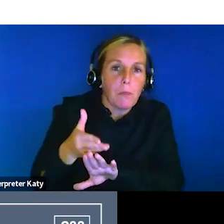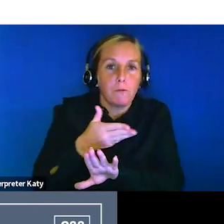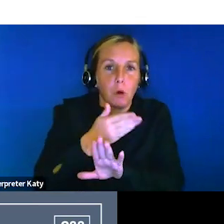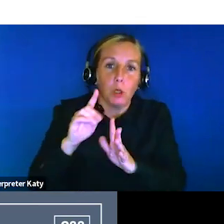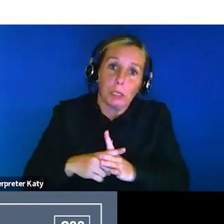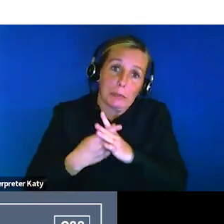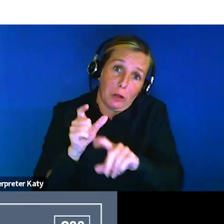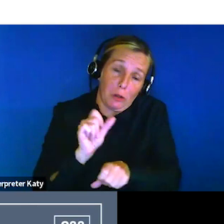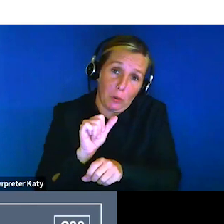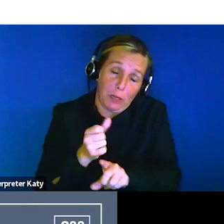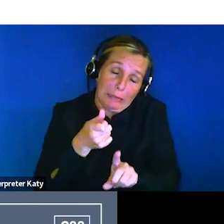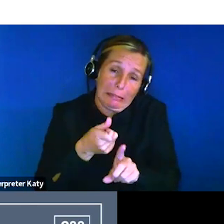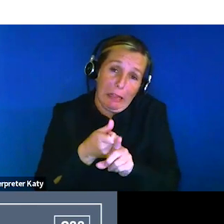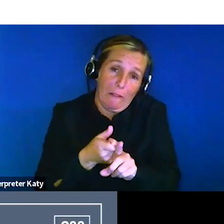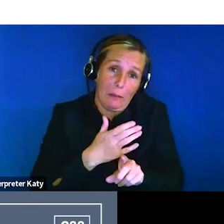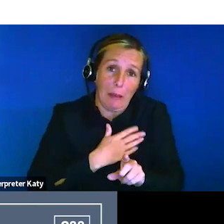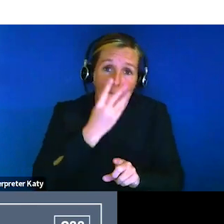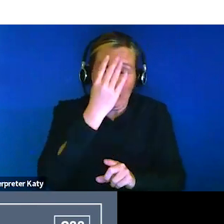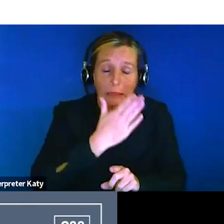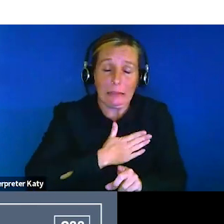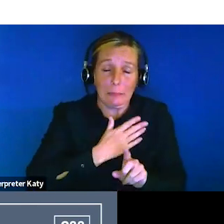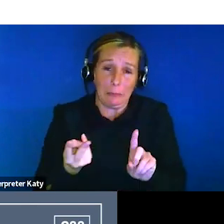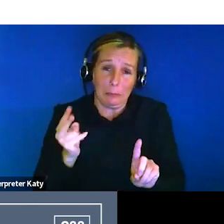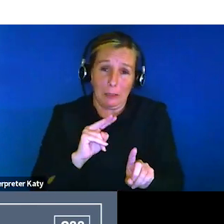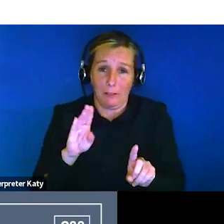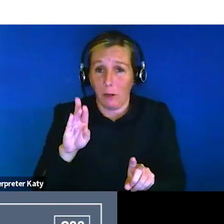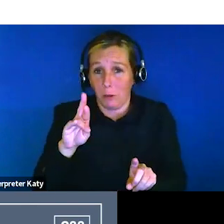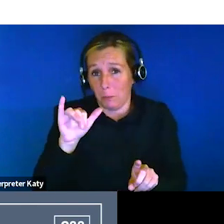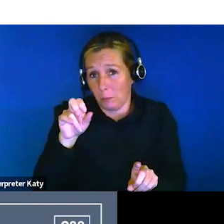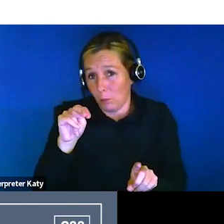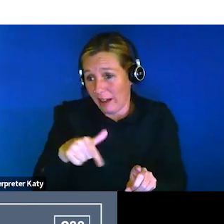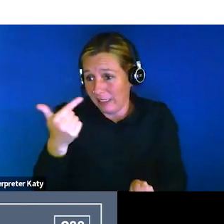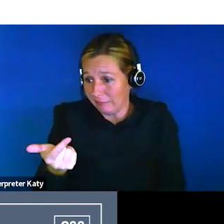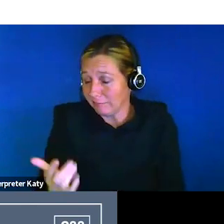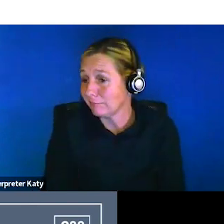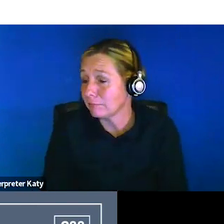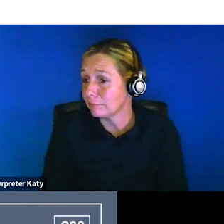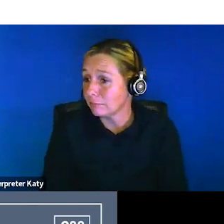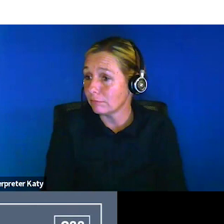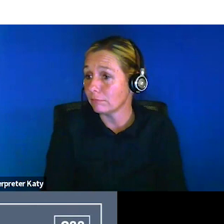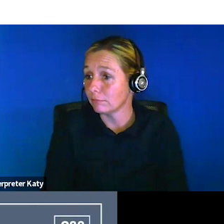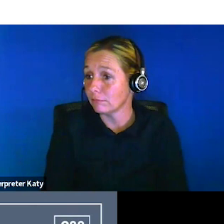So those are my thoughts from my perspective. Brian, I'm sorry.